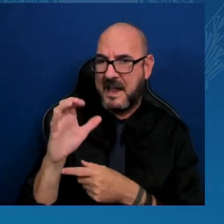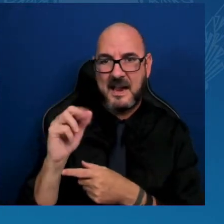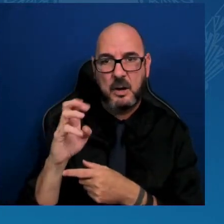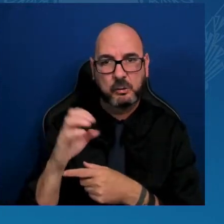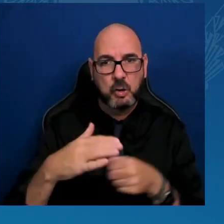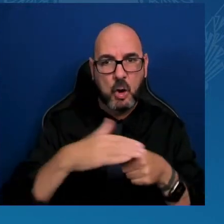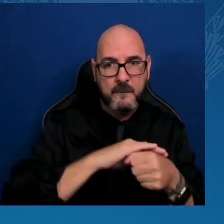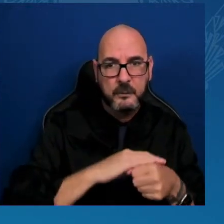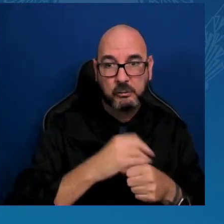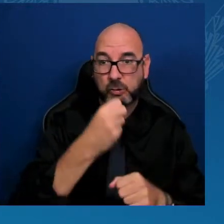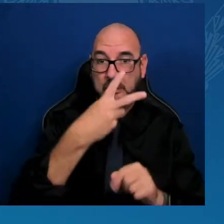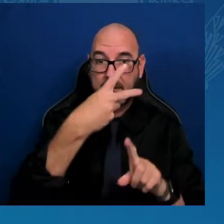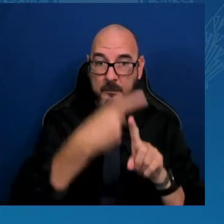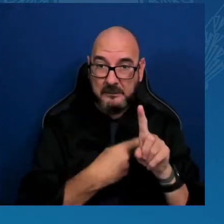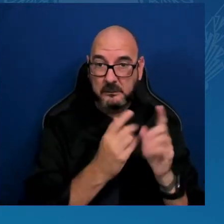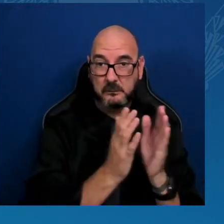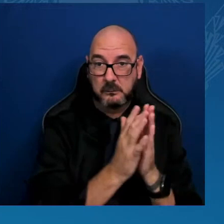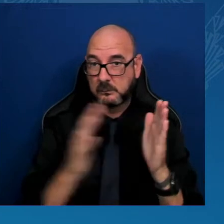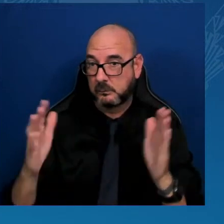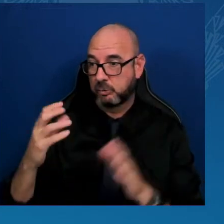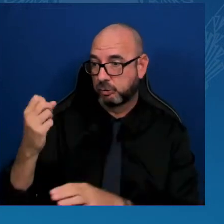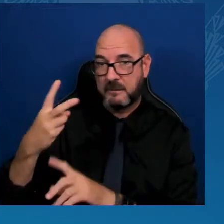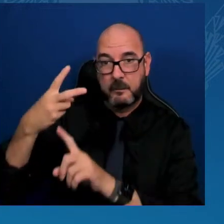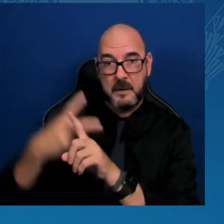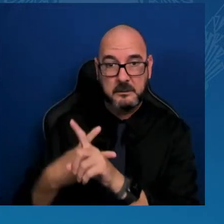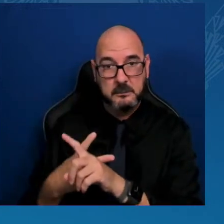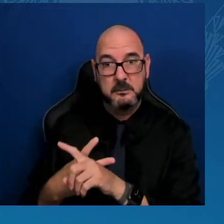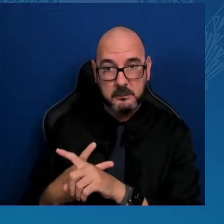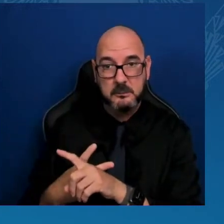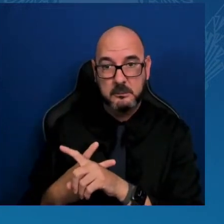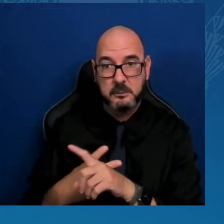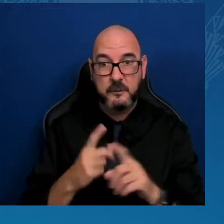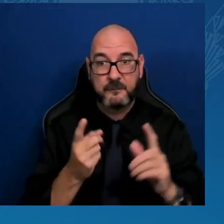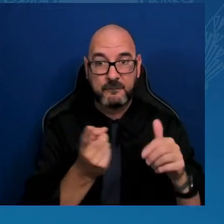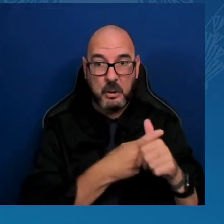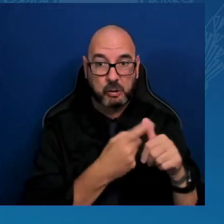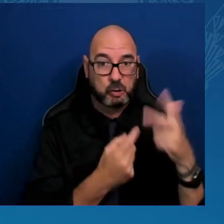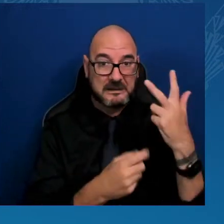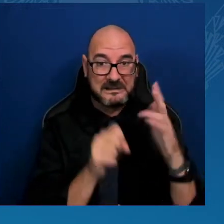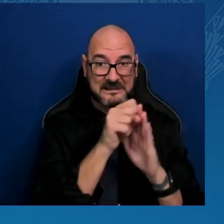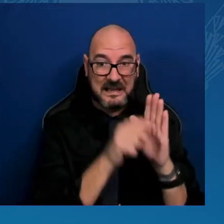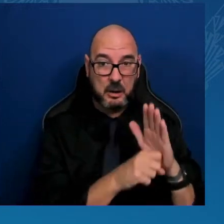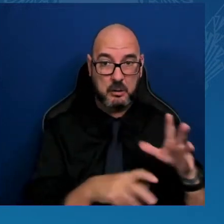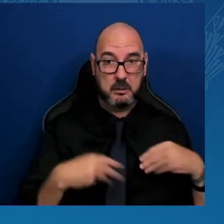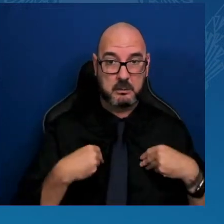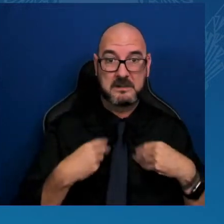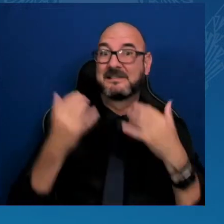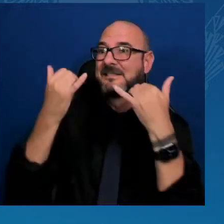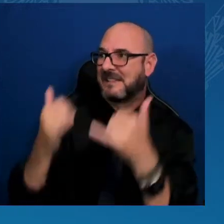35 states to the benefit of a half a million more women.